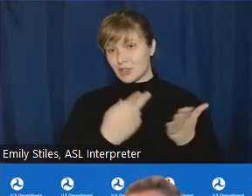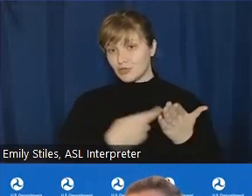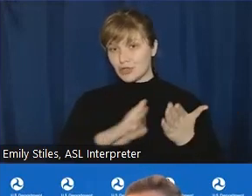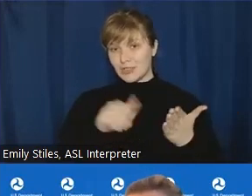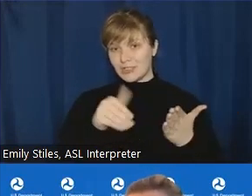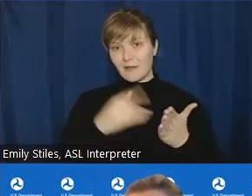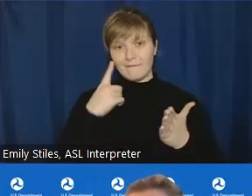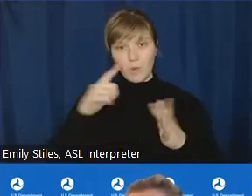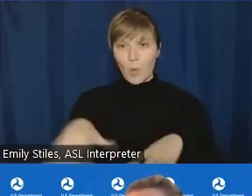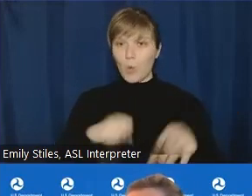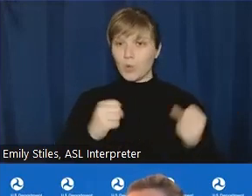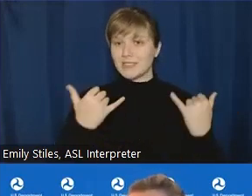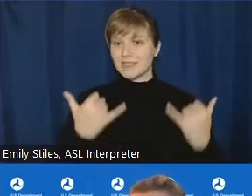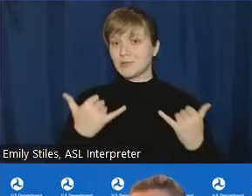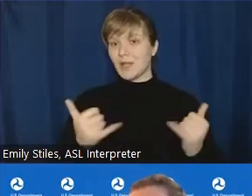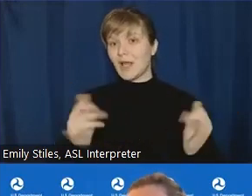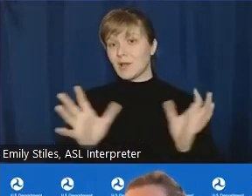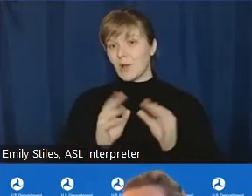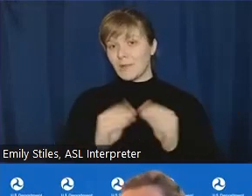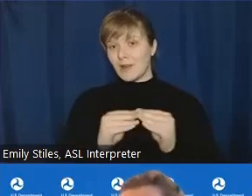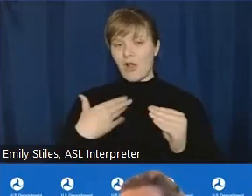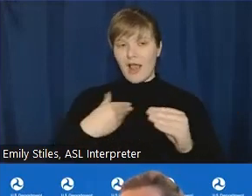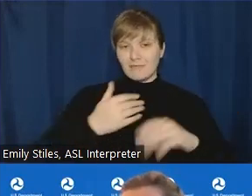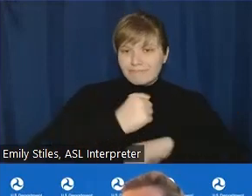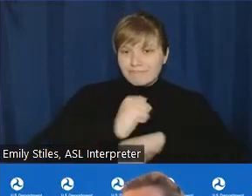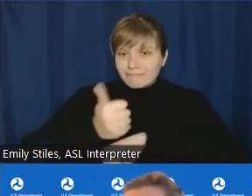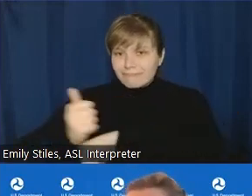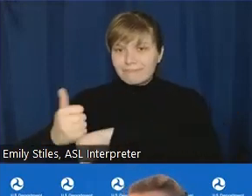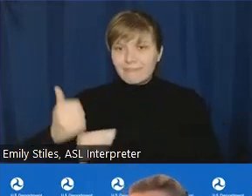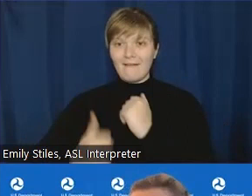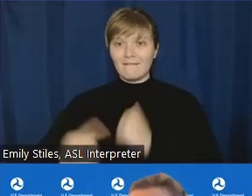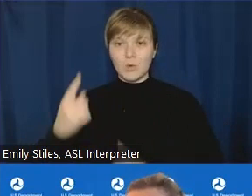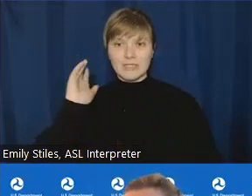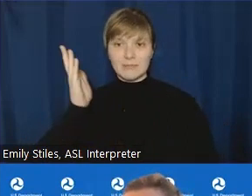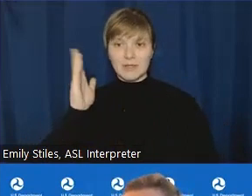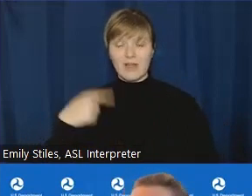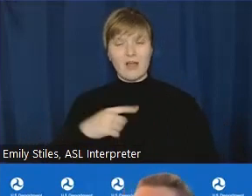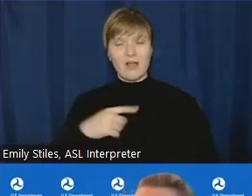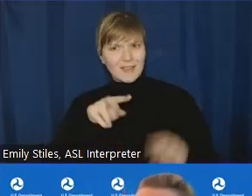today’s speakers. I am very much looking forward to hearing from the local perspectives